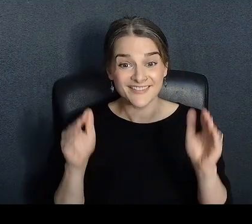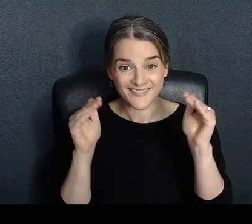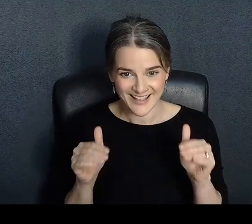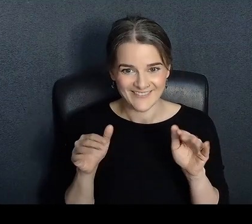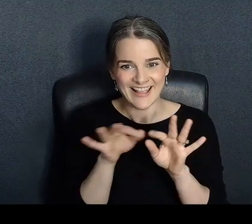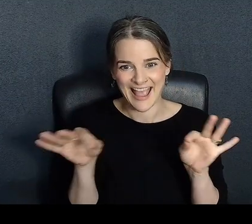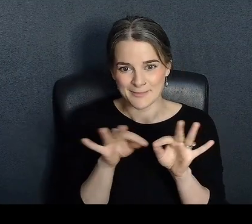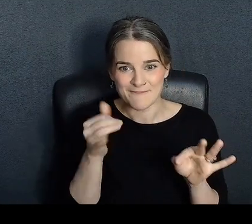how are you?"